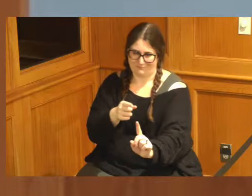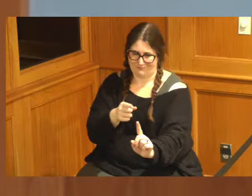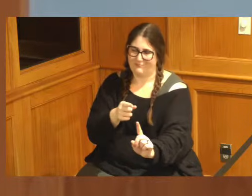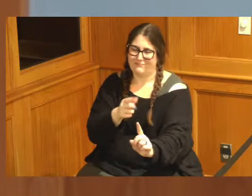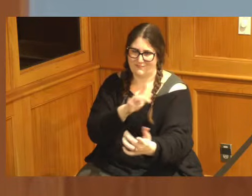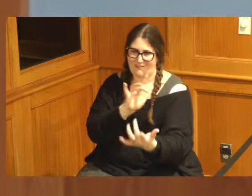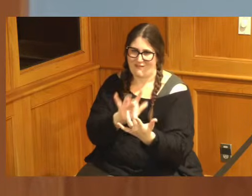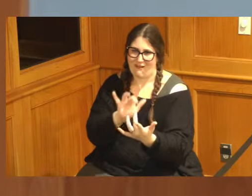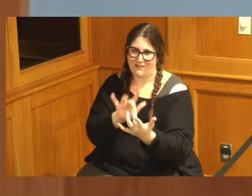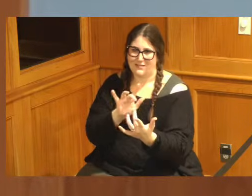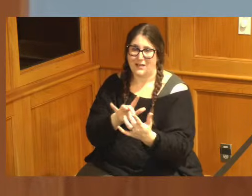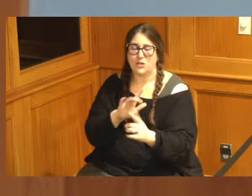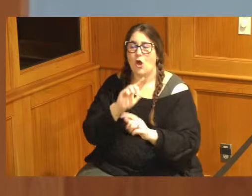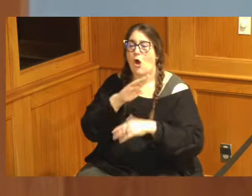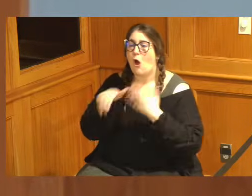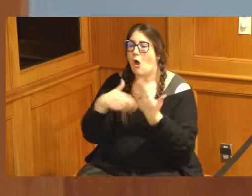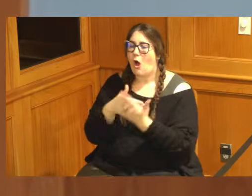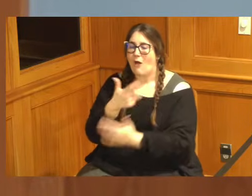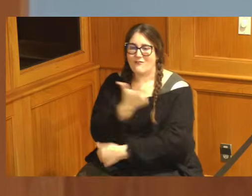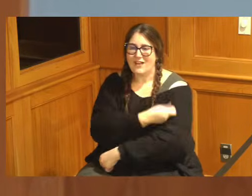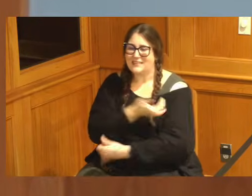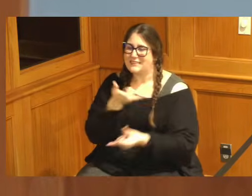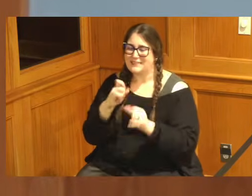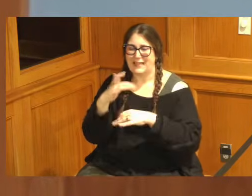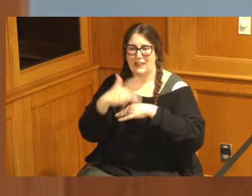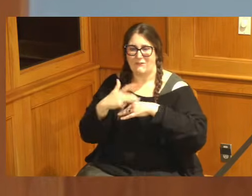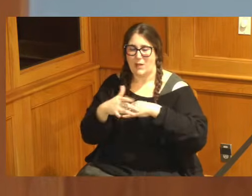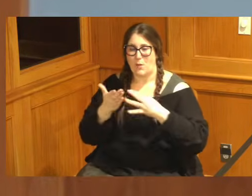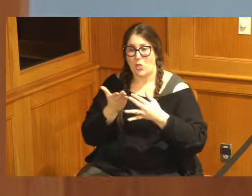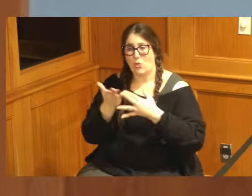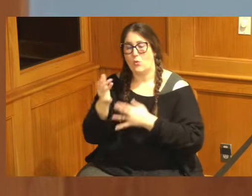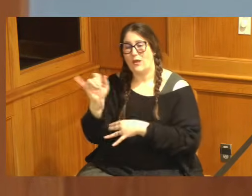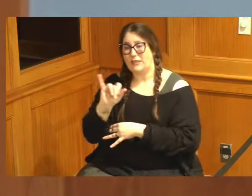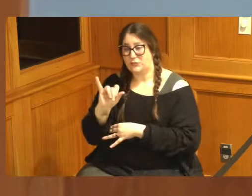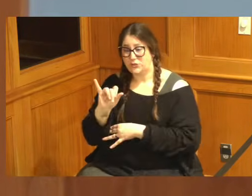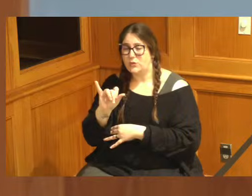all of the vaccines are still available through your insurance provider, meaning they're covered